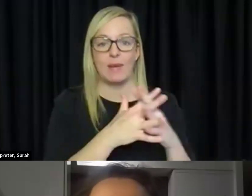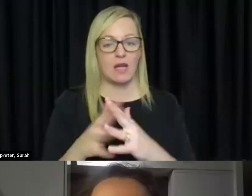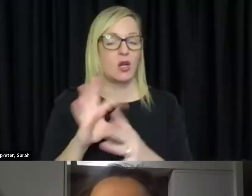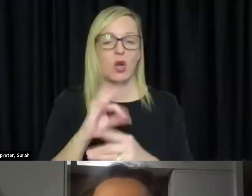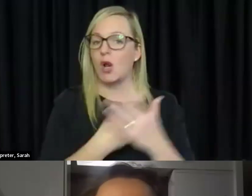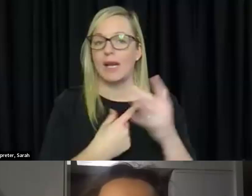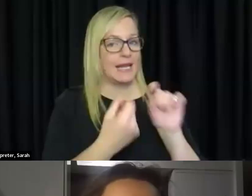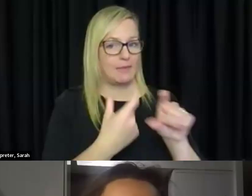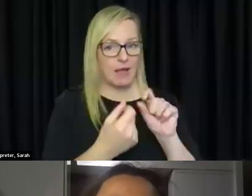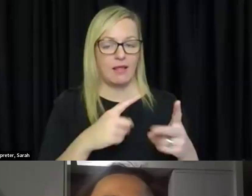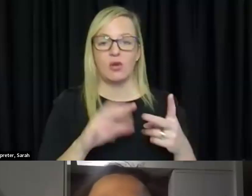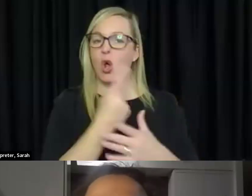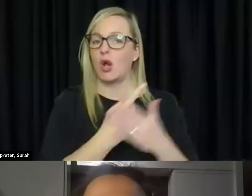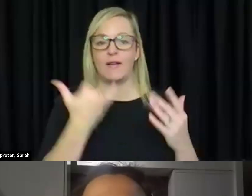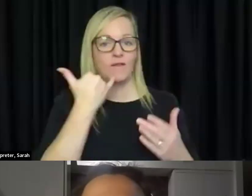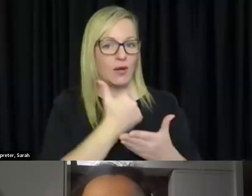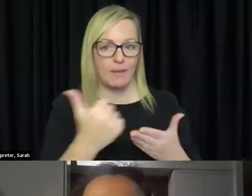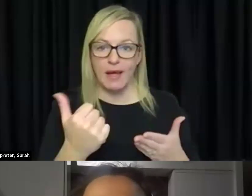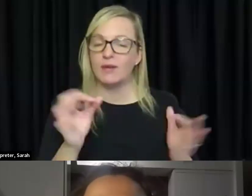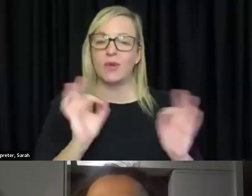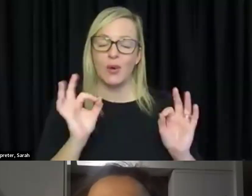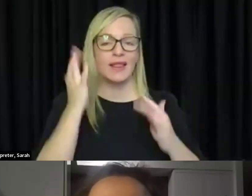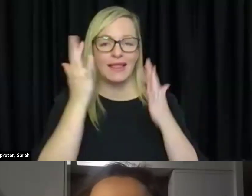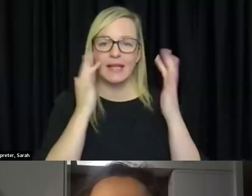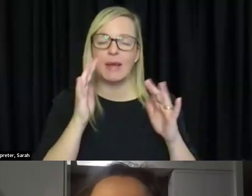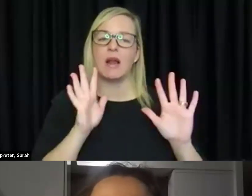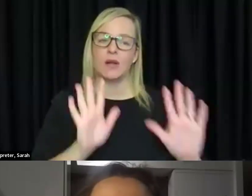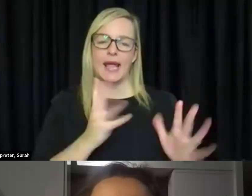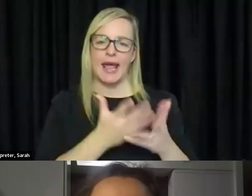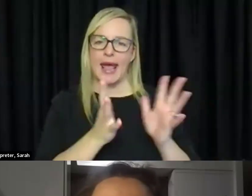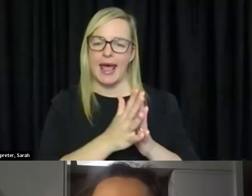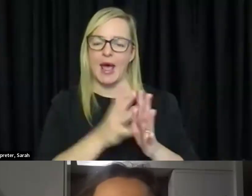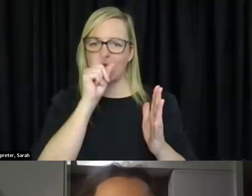address or phone number. It starts with thinking about the ways that the authors that publishers